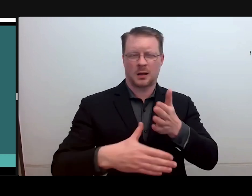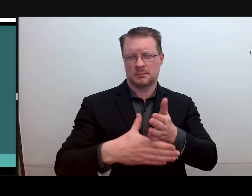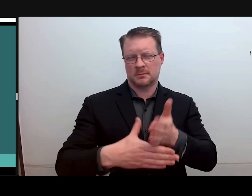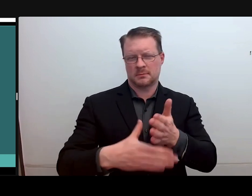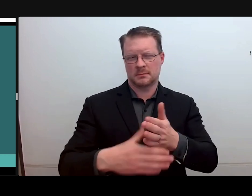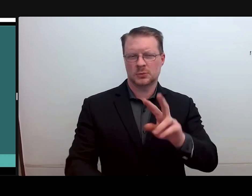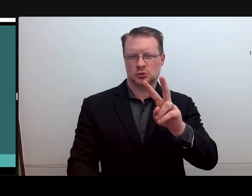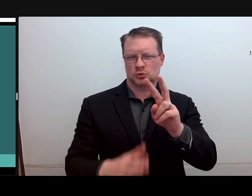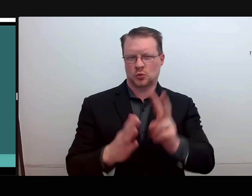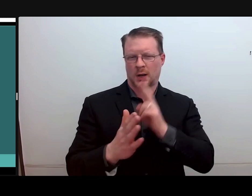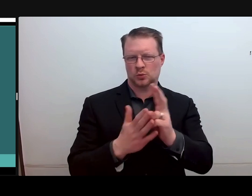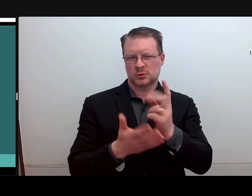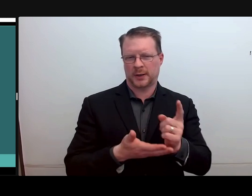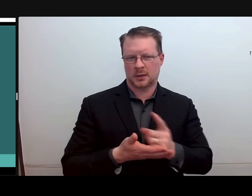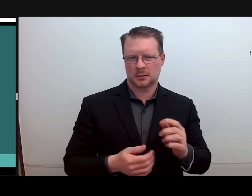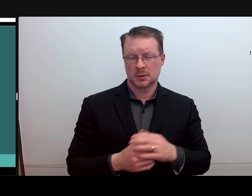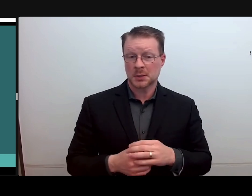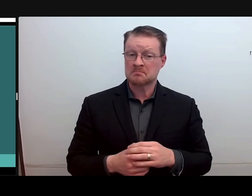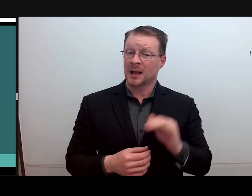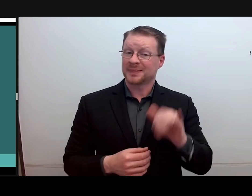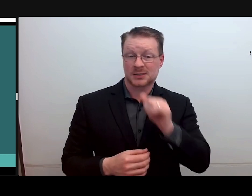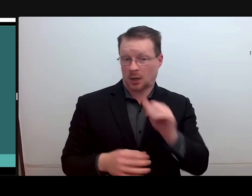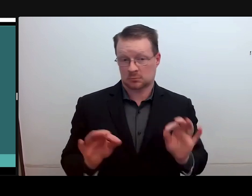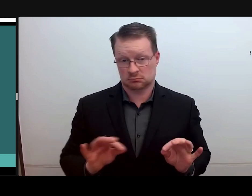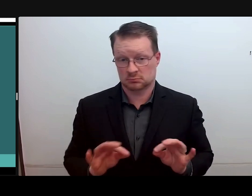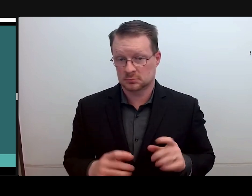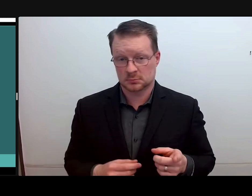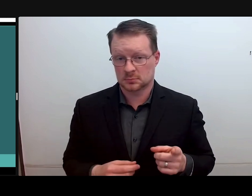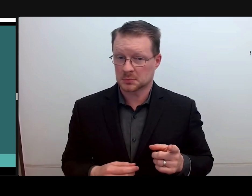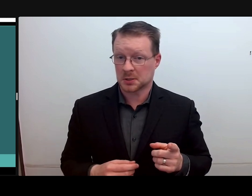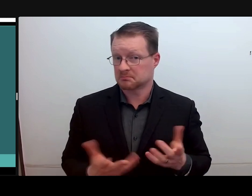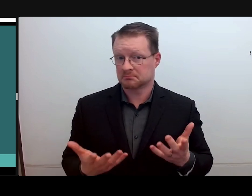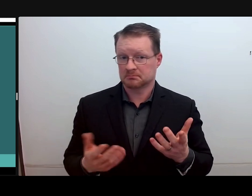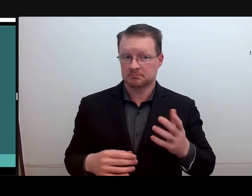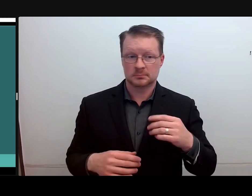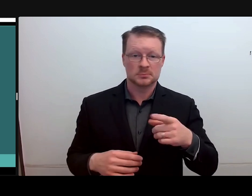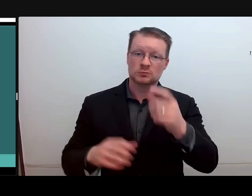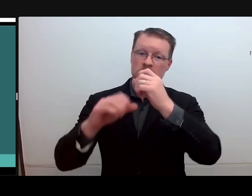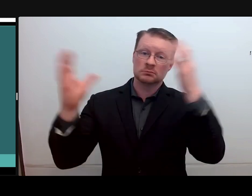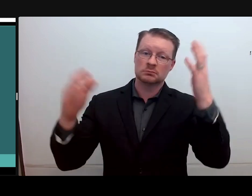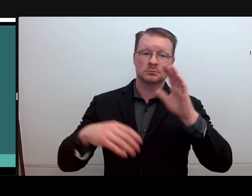The responses, on average, were about two hours a week, and that is not insignificant.